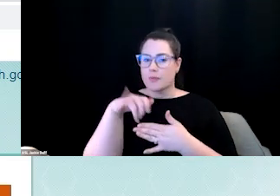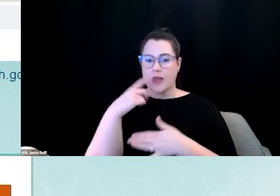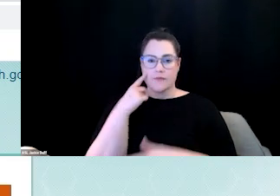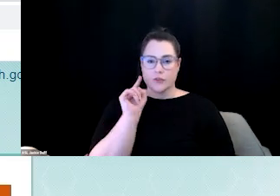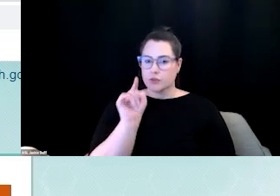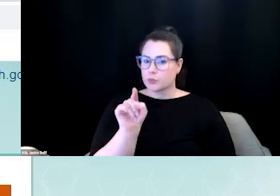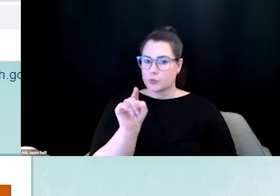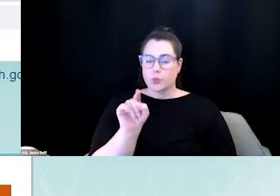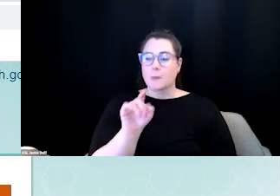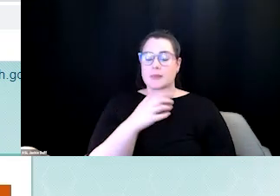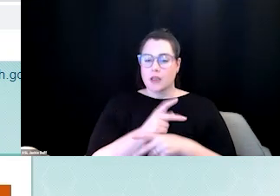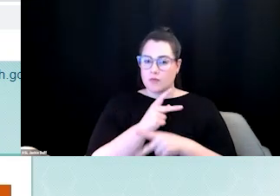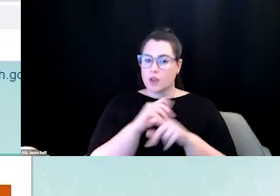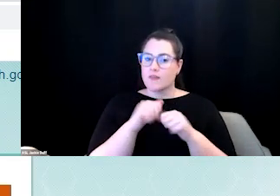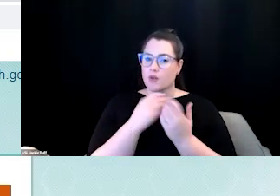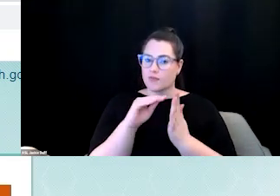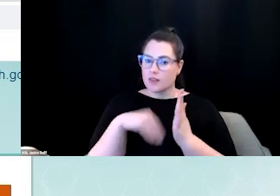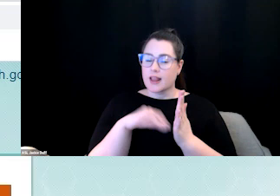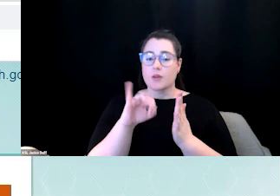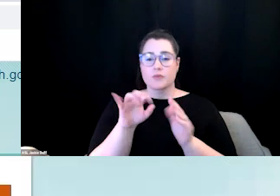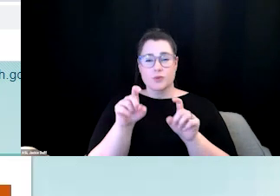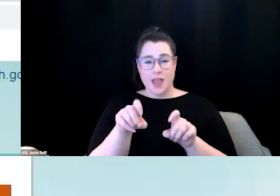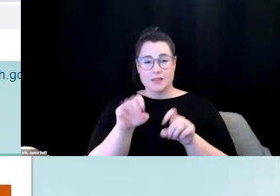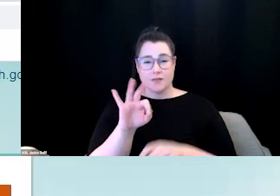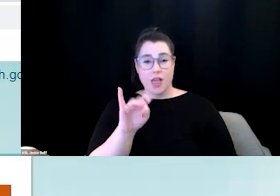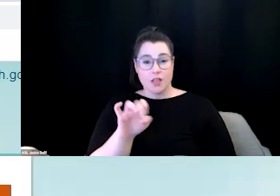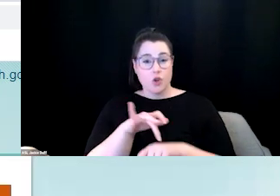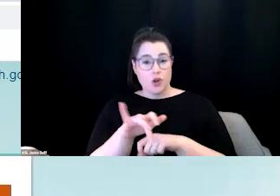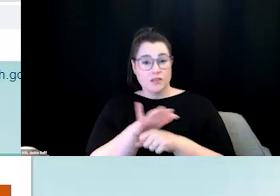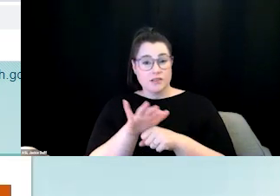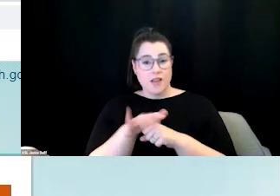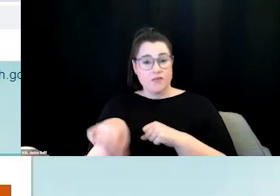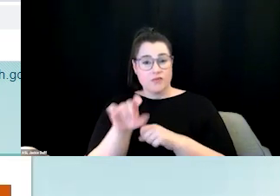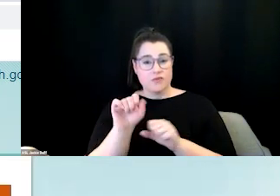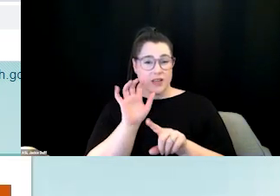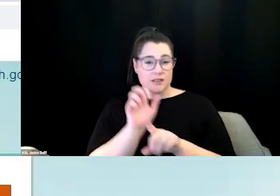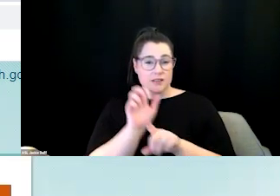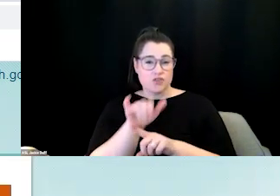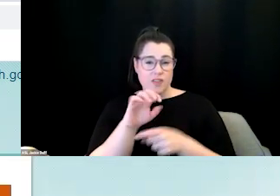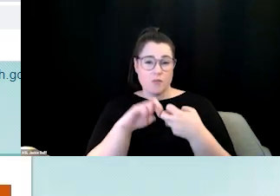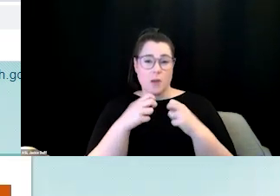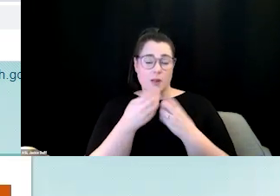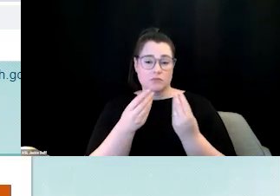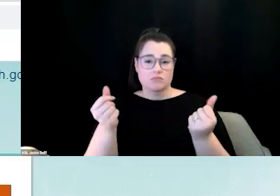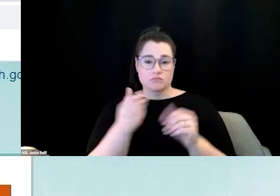And again, if you test these files early enough, you'll be able to manage that well. All right.